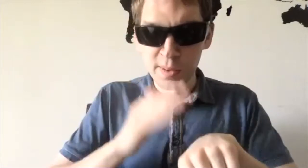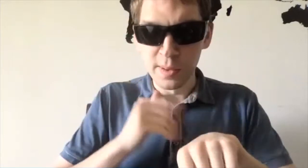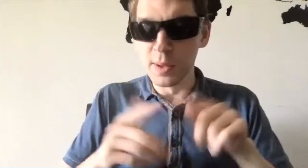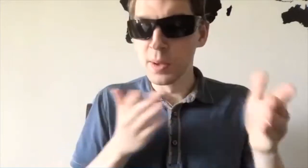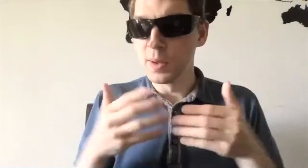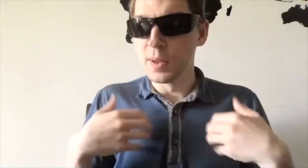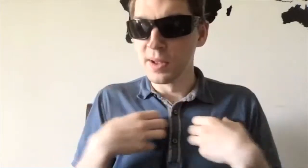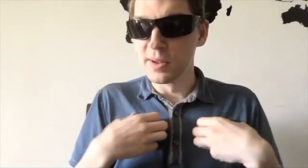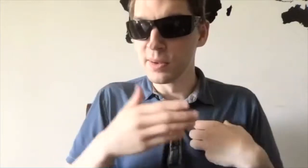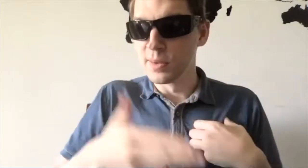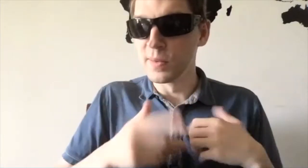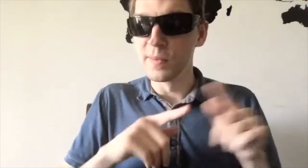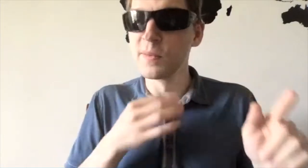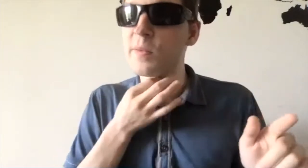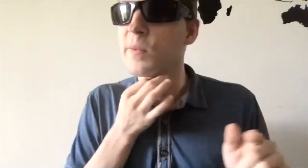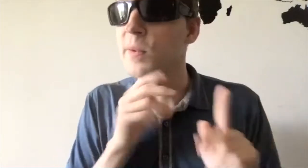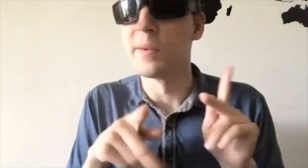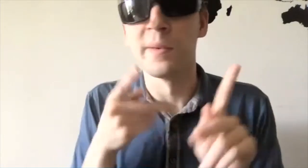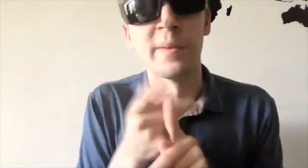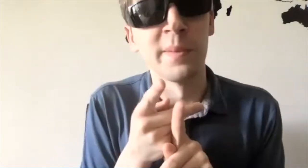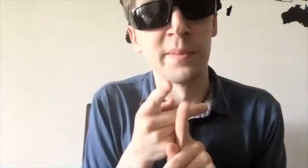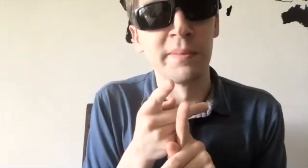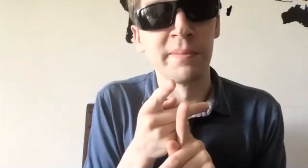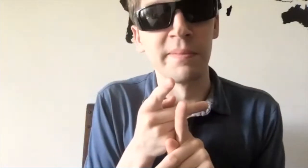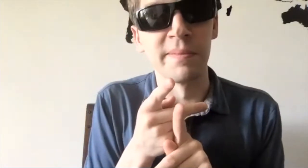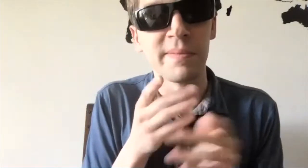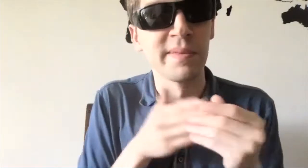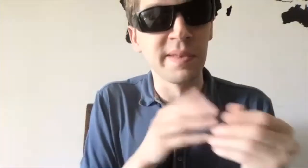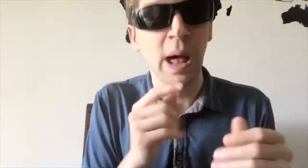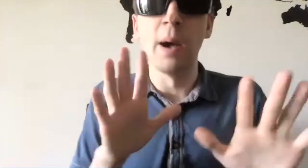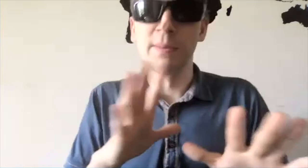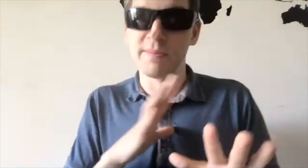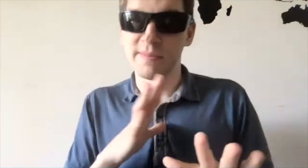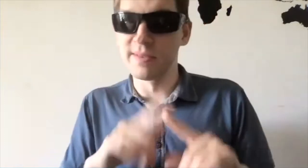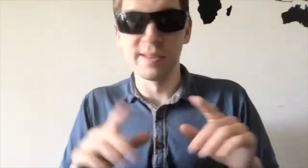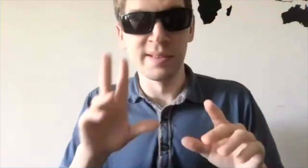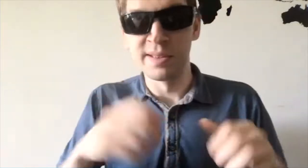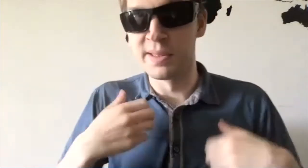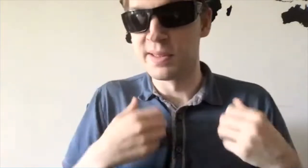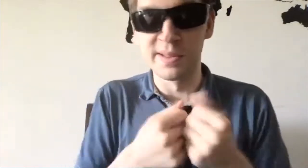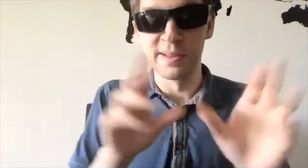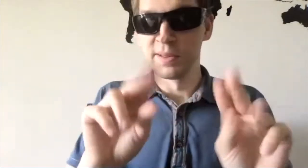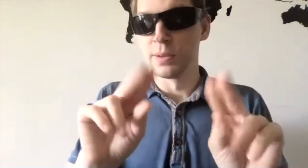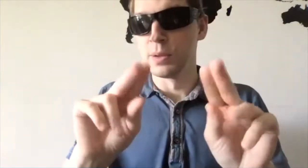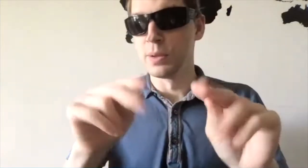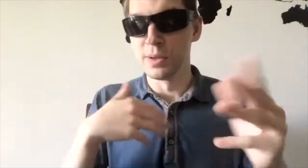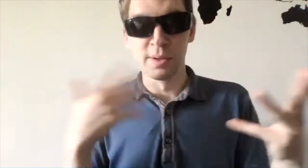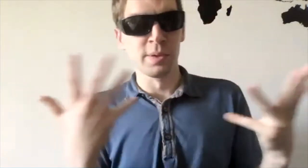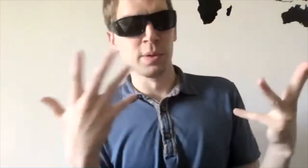People want to have their friend, their pet with them at all times and I understand some of that support.